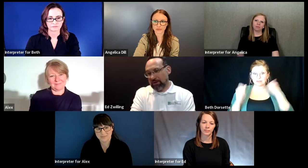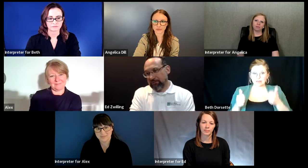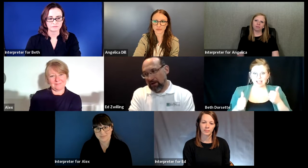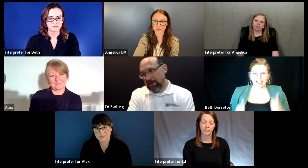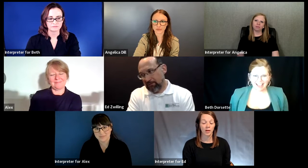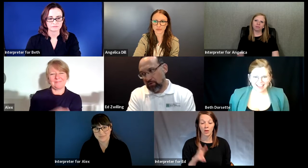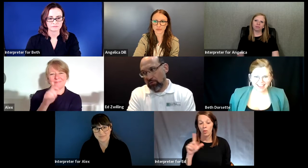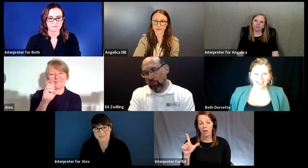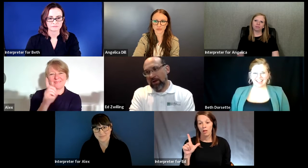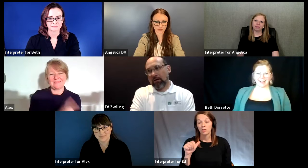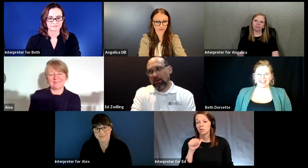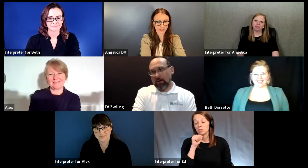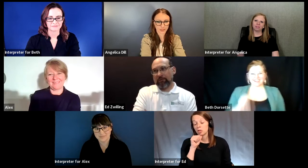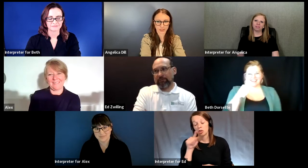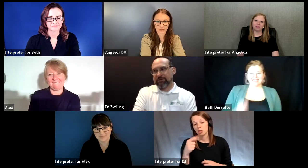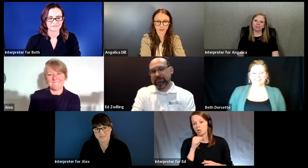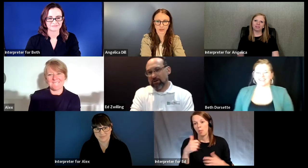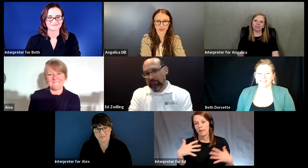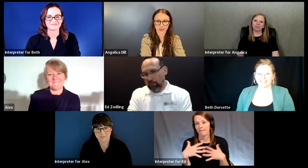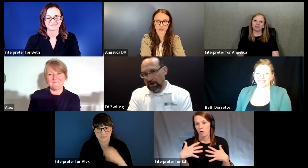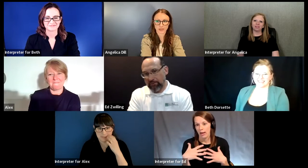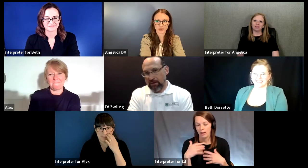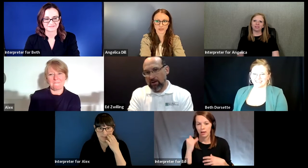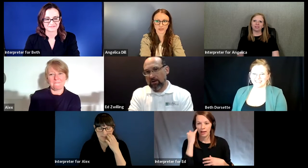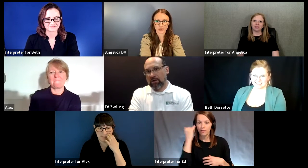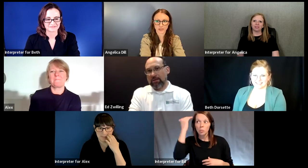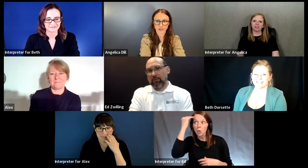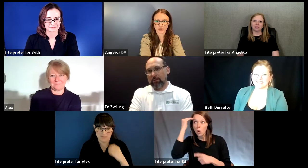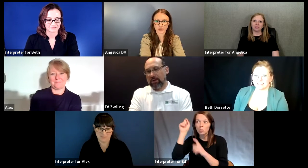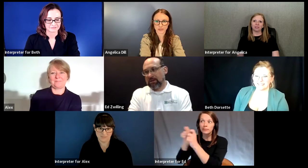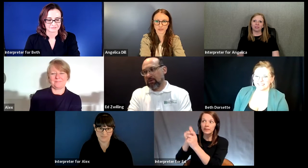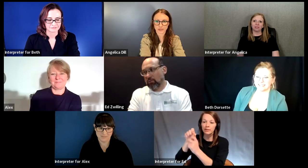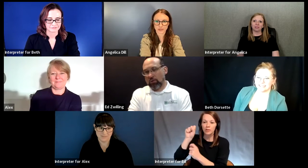Well, don't be afraid if you're aware of some software out there that would make you more